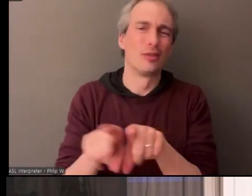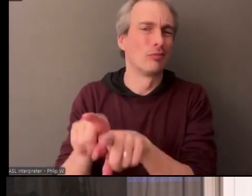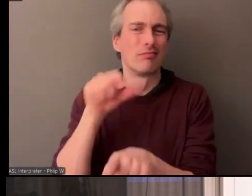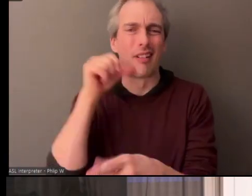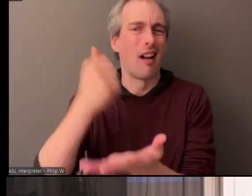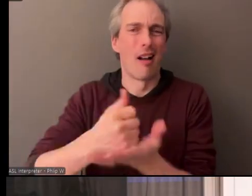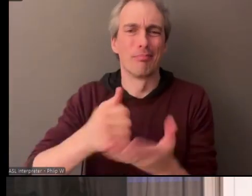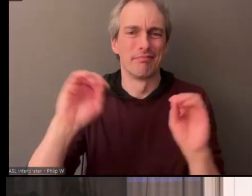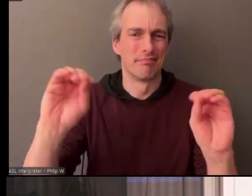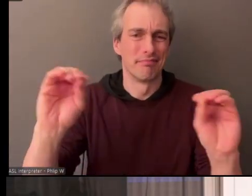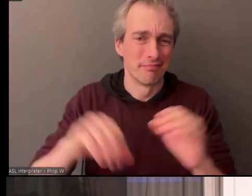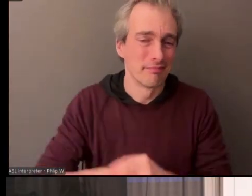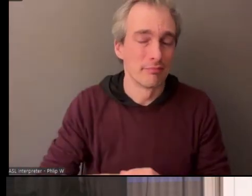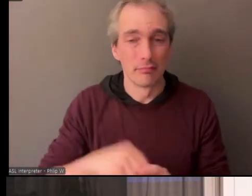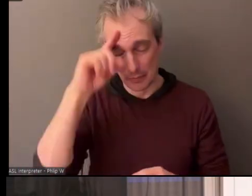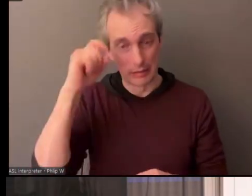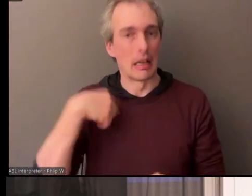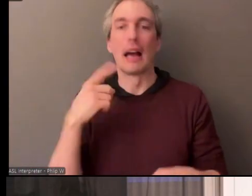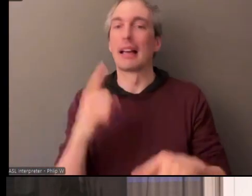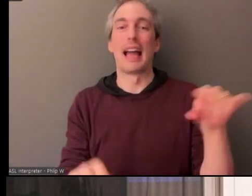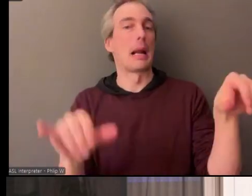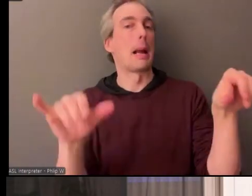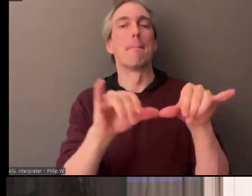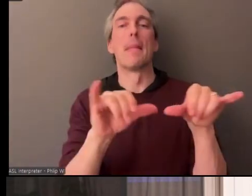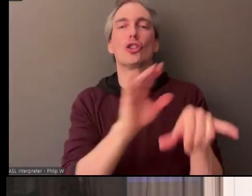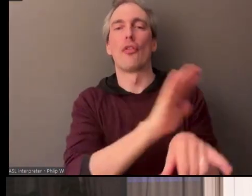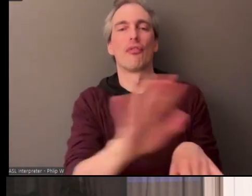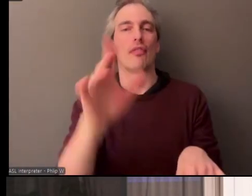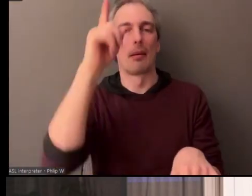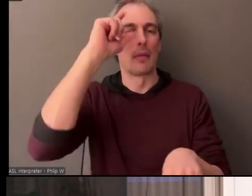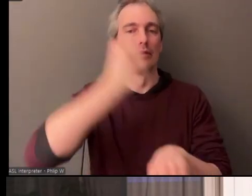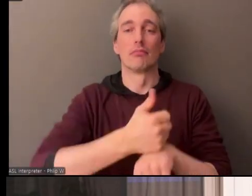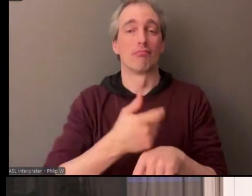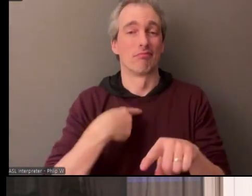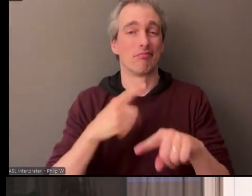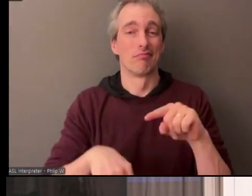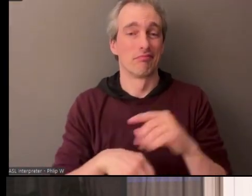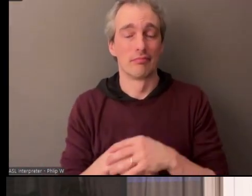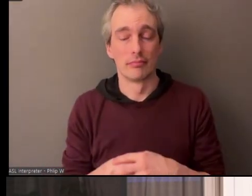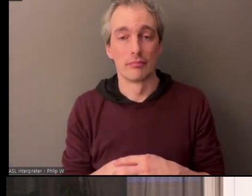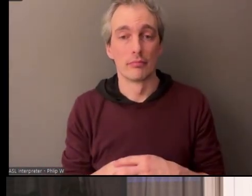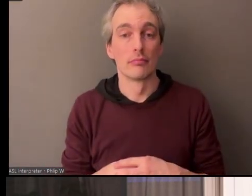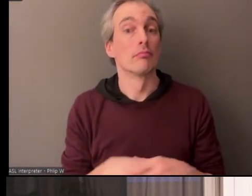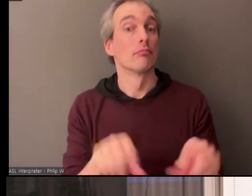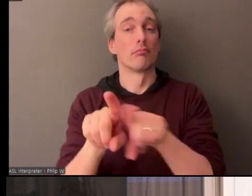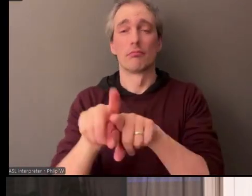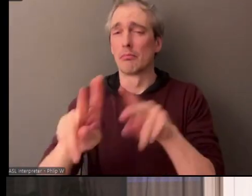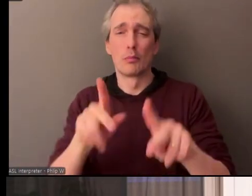I cannot measure mindset. And people don't come to work to mindset. They come to work to work.